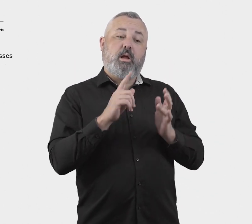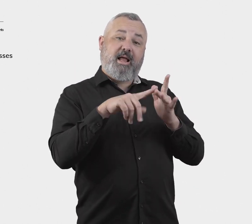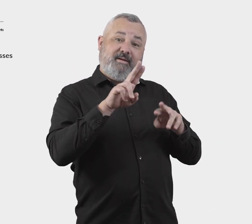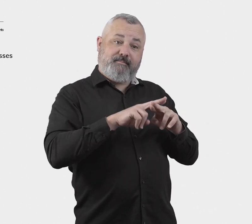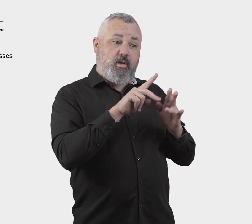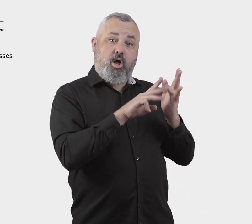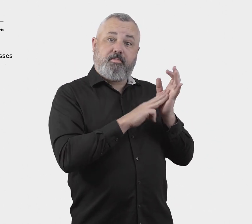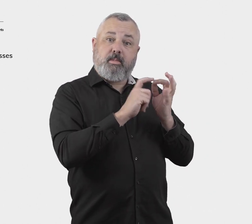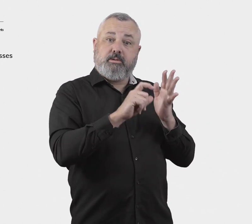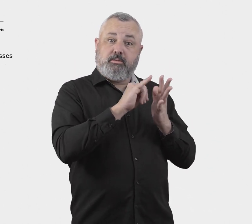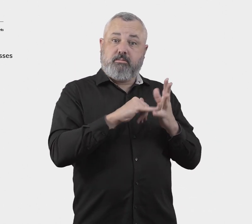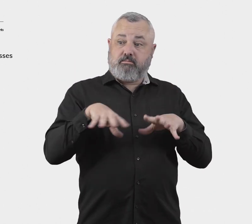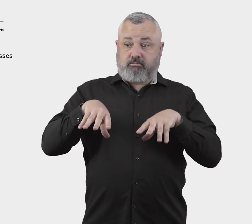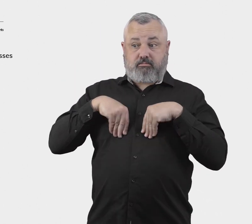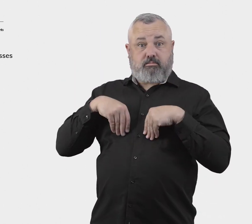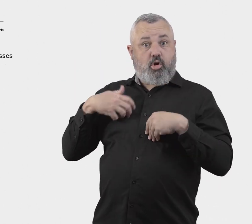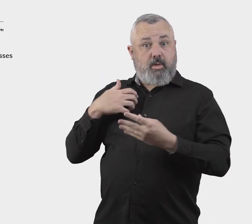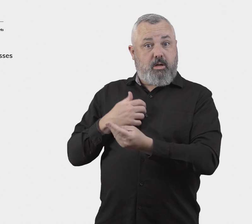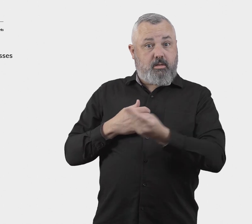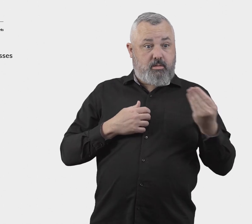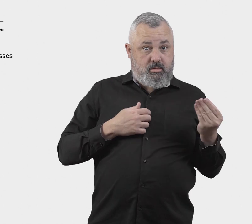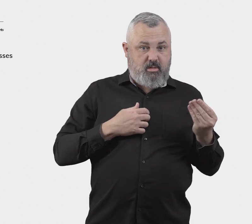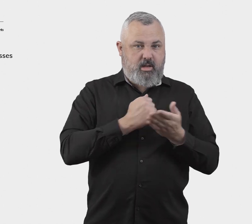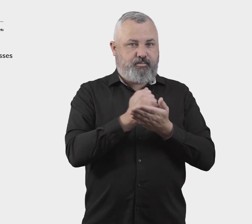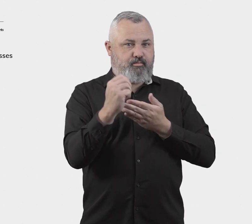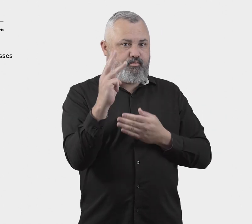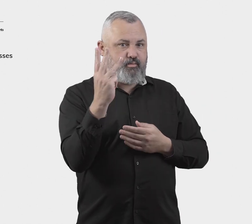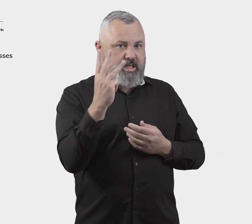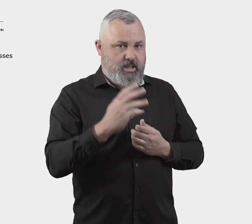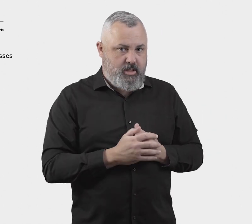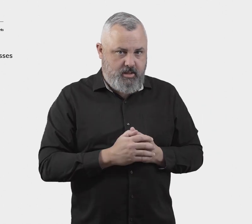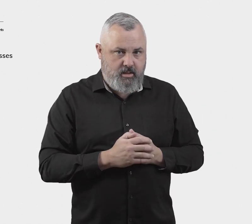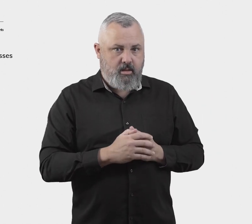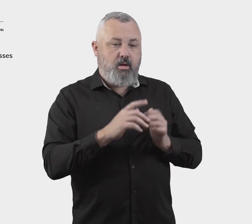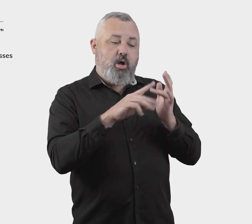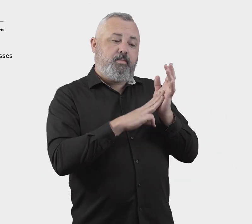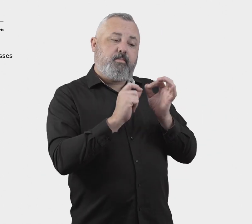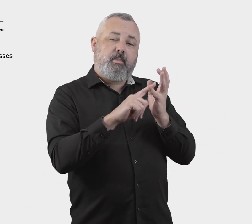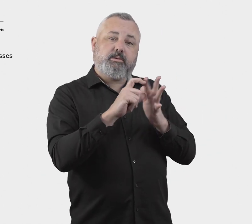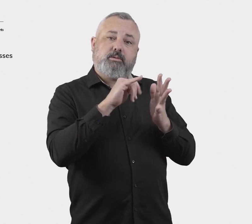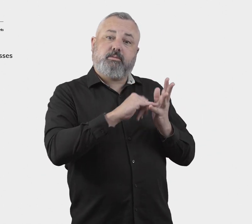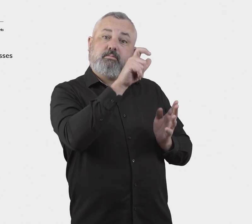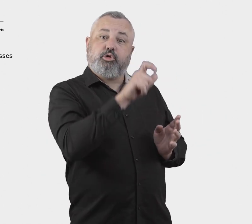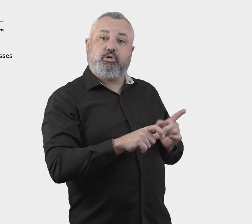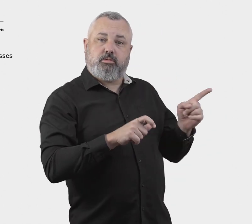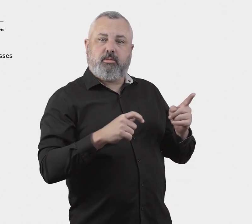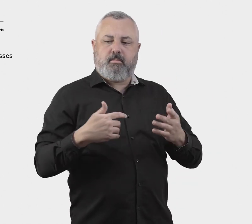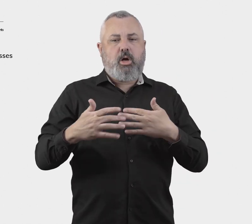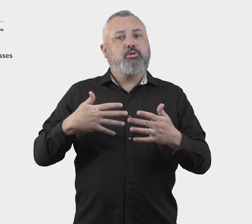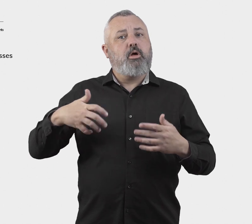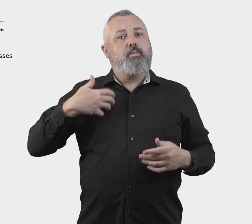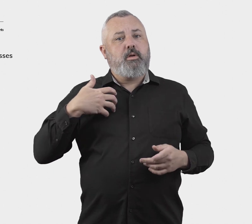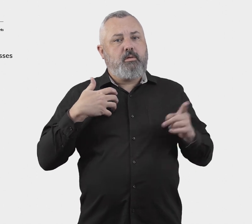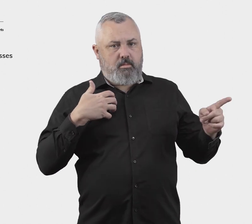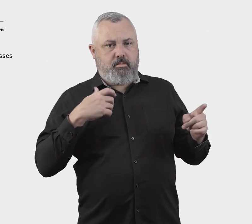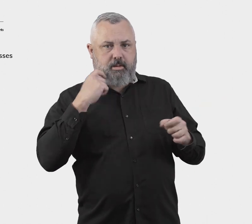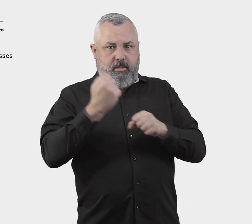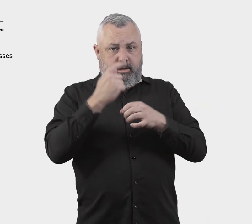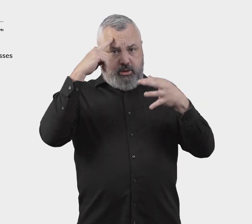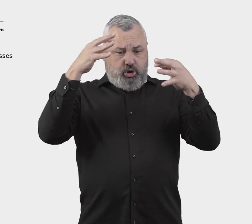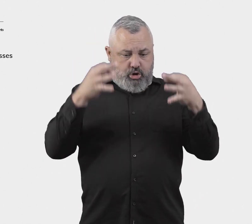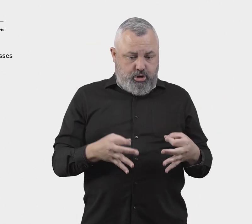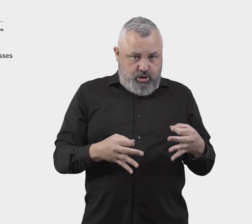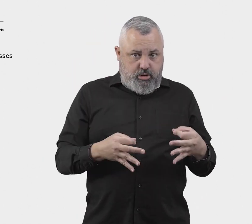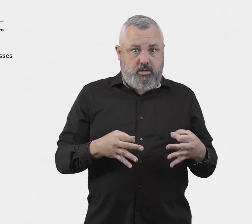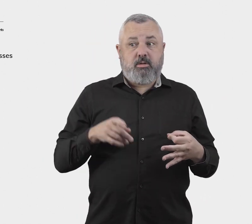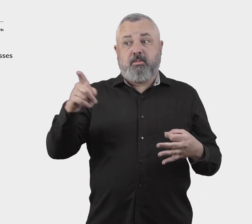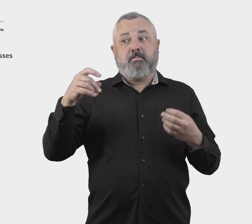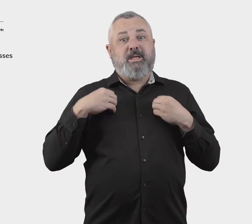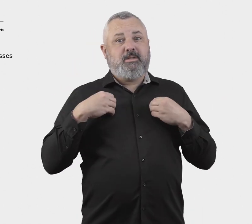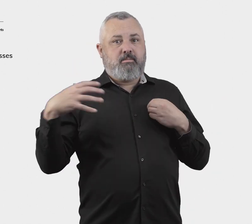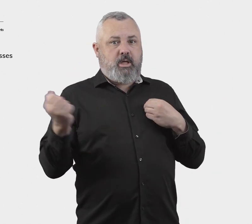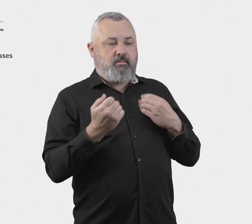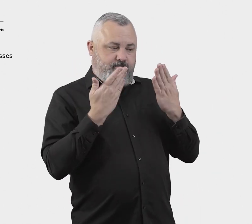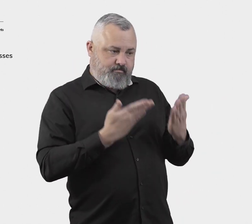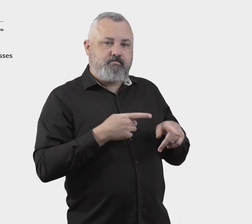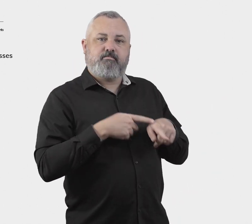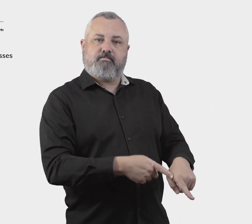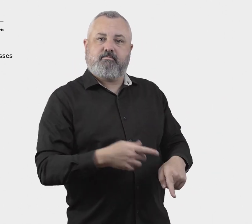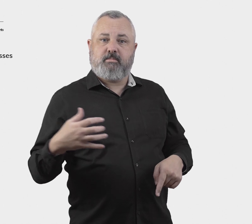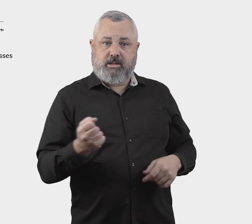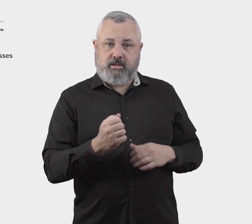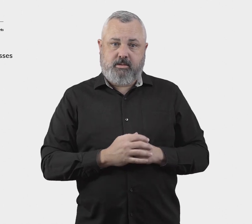Stage 3: case management and binding decisions